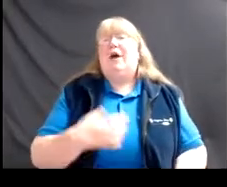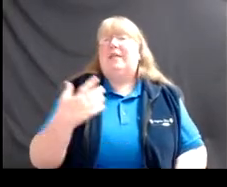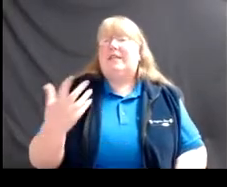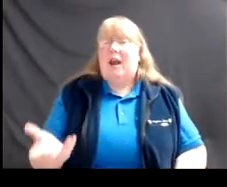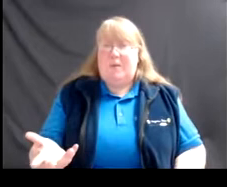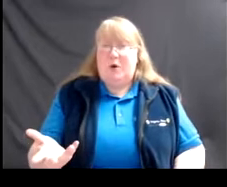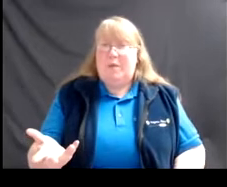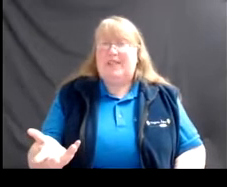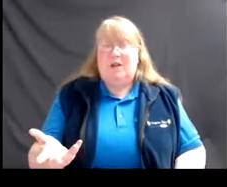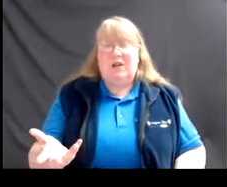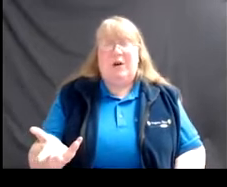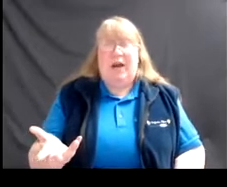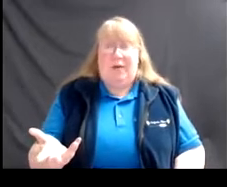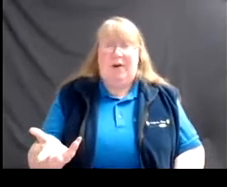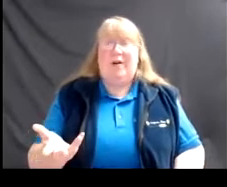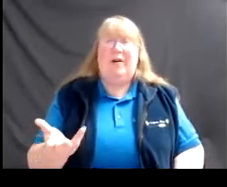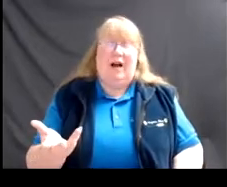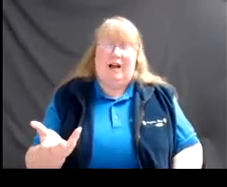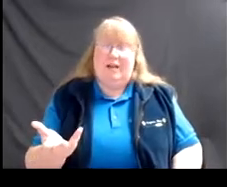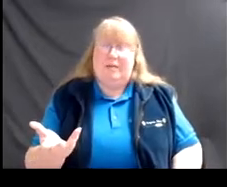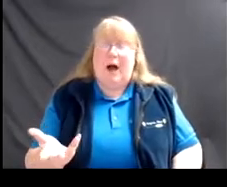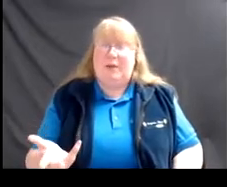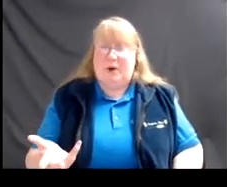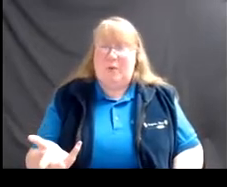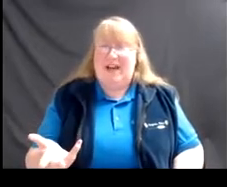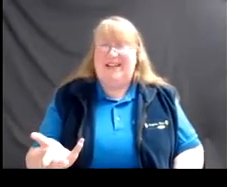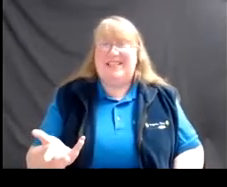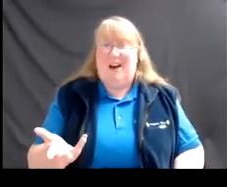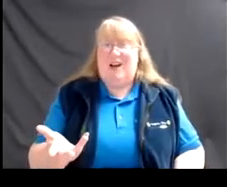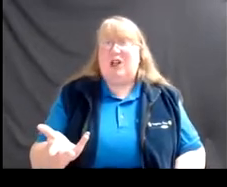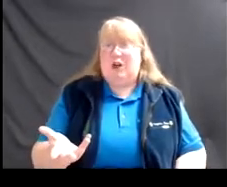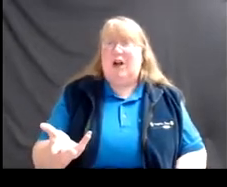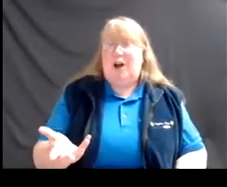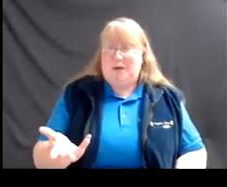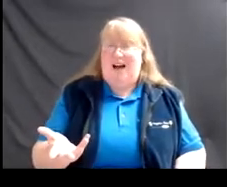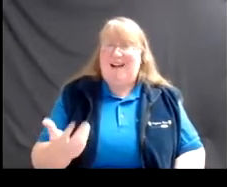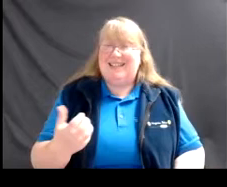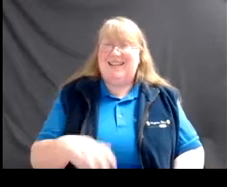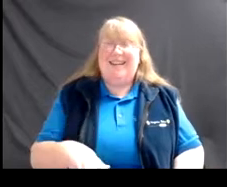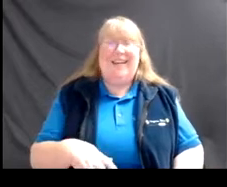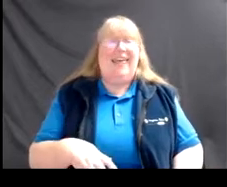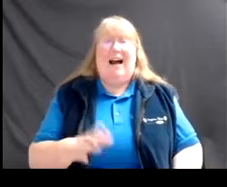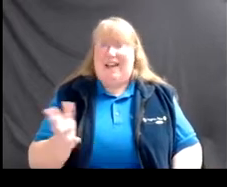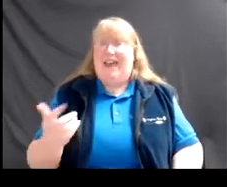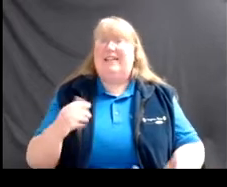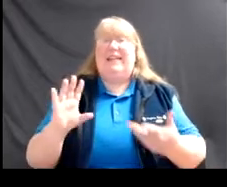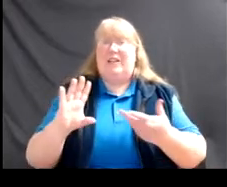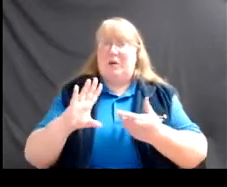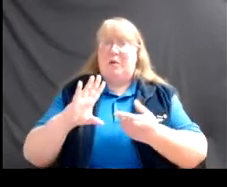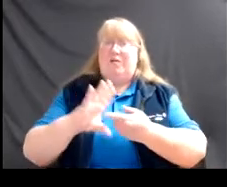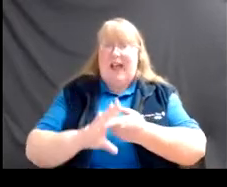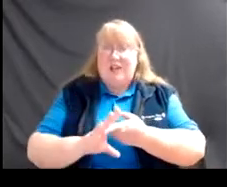The Sonic Boom is also another popular one, the Sonic Alert alarm clocks. Again, they do flashing